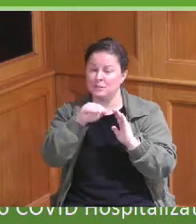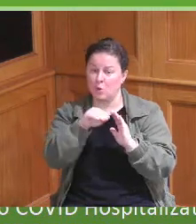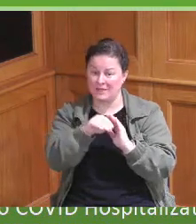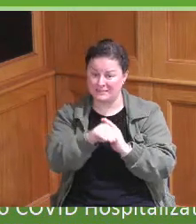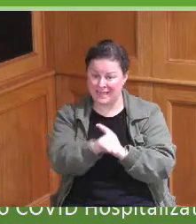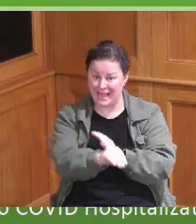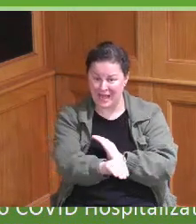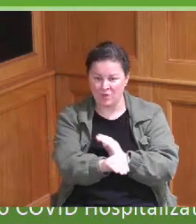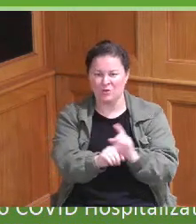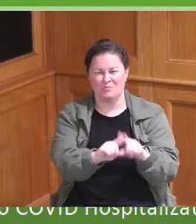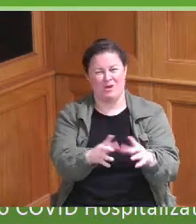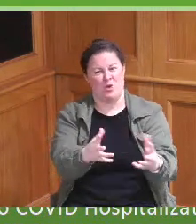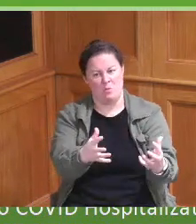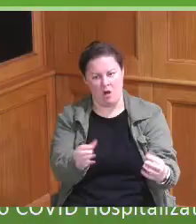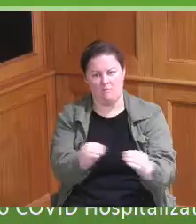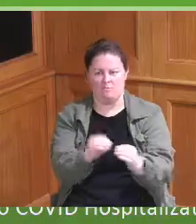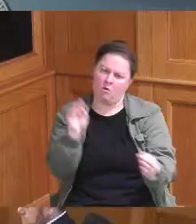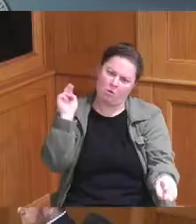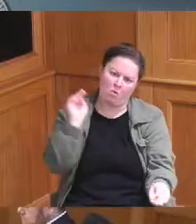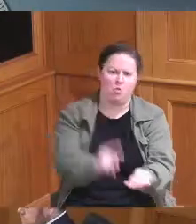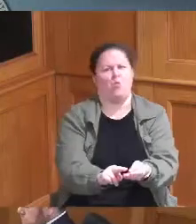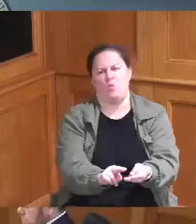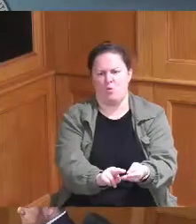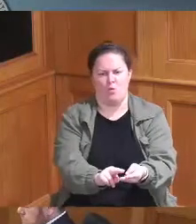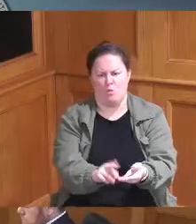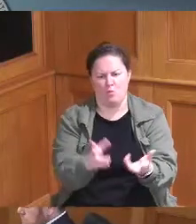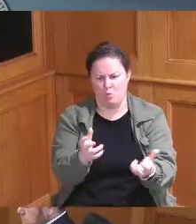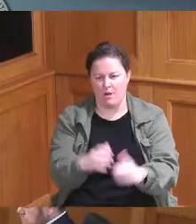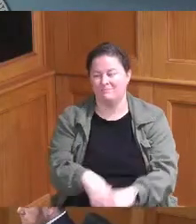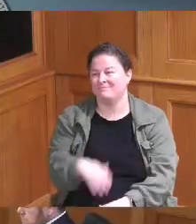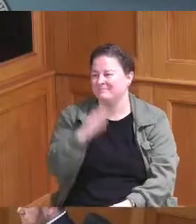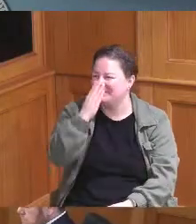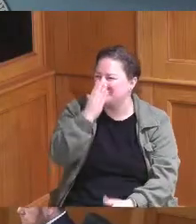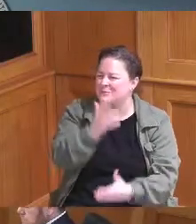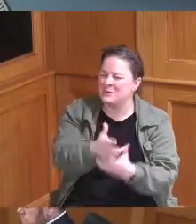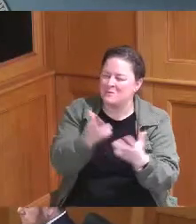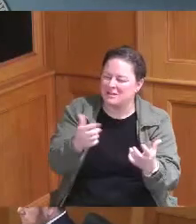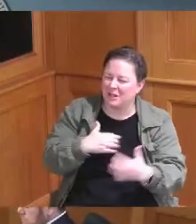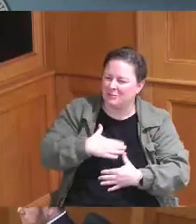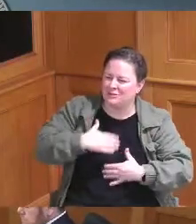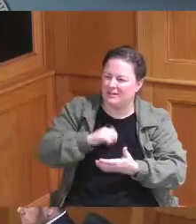so thank you so much I appreciate it you're welcome thank you thank you Commissioner